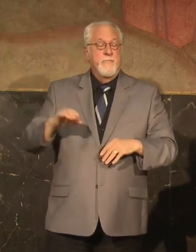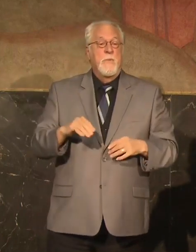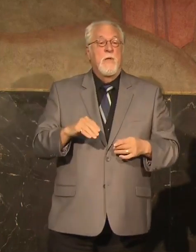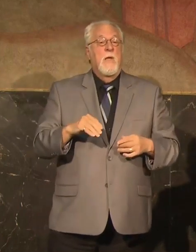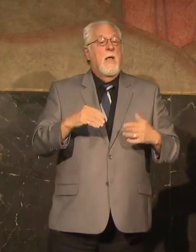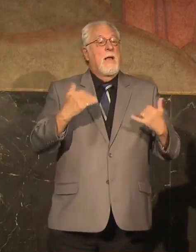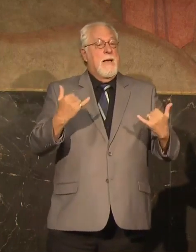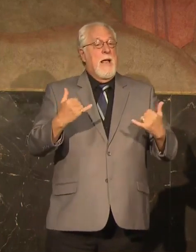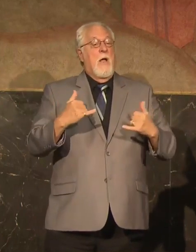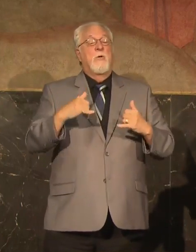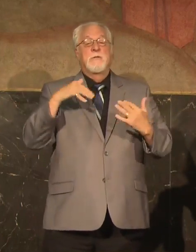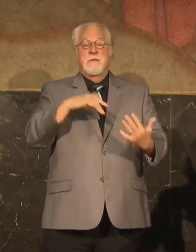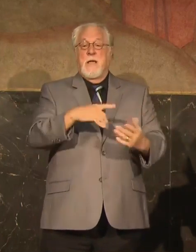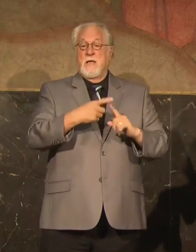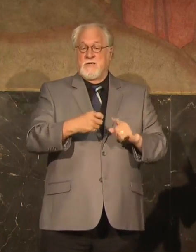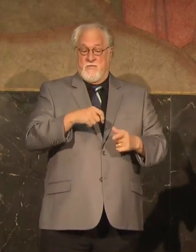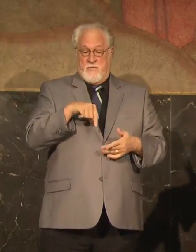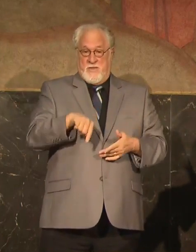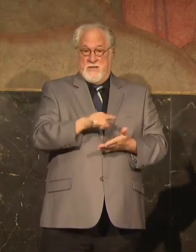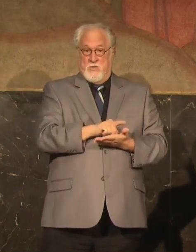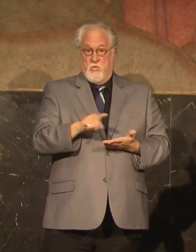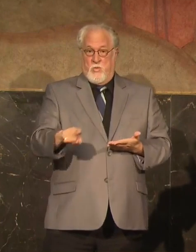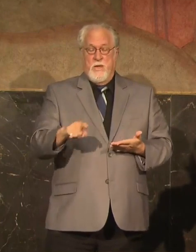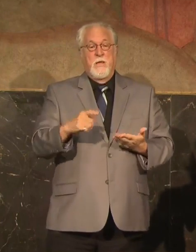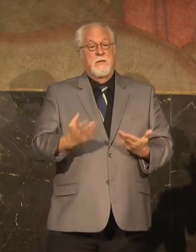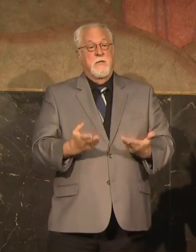Their studies from earlier this week that suggested that could be as high as